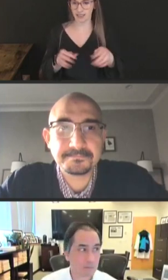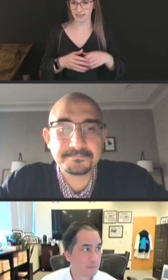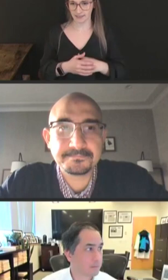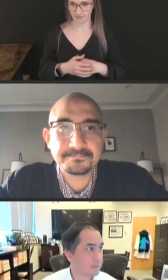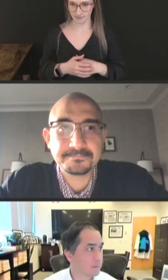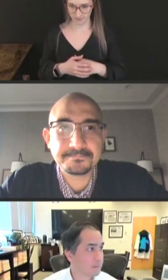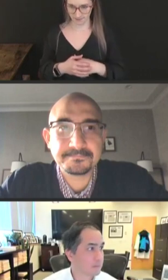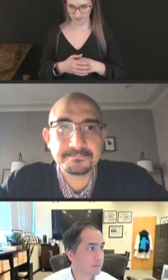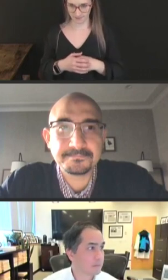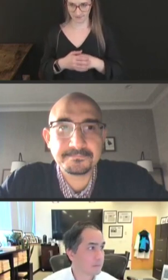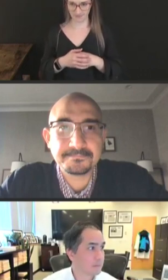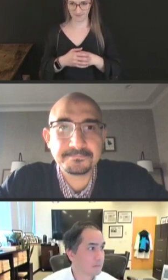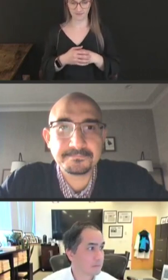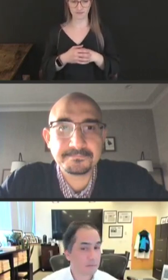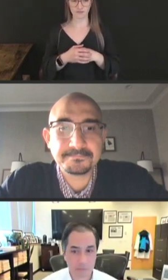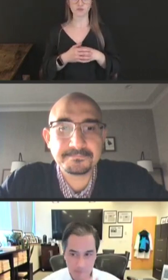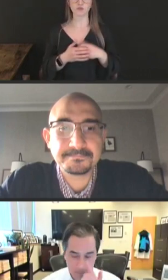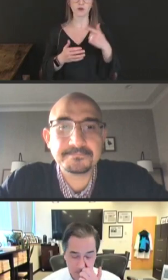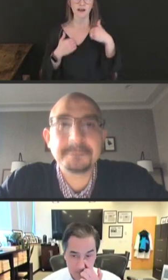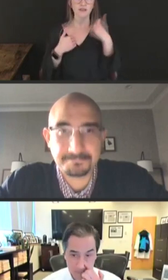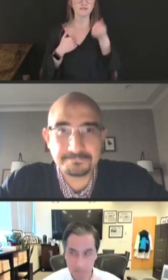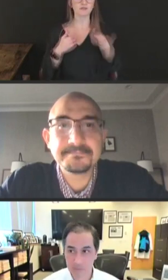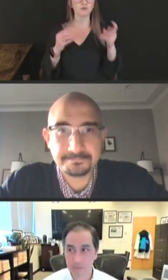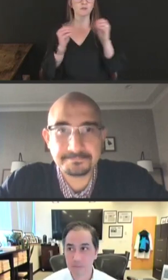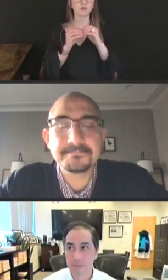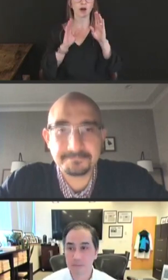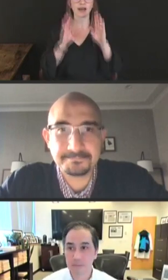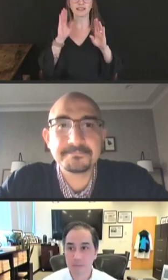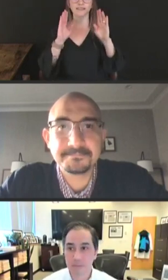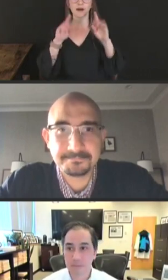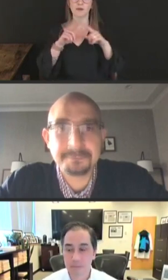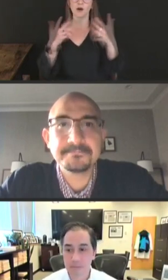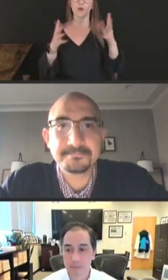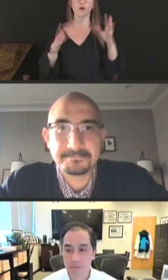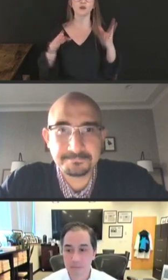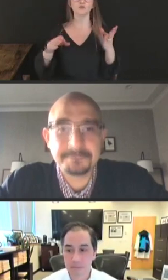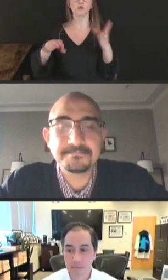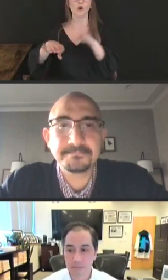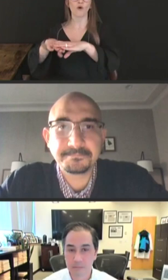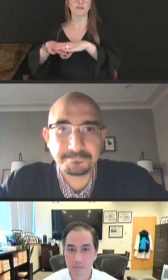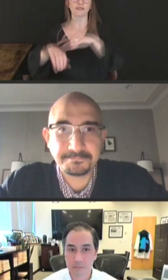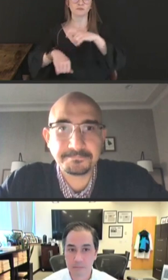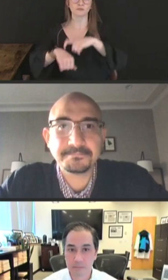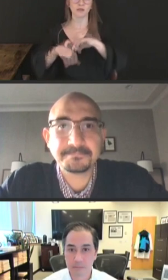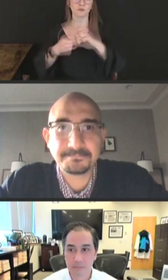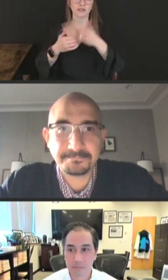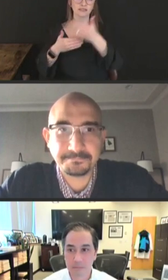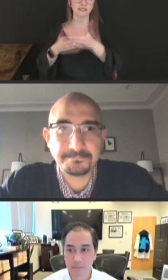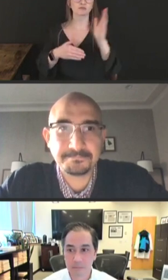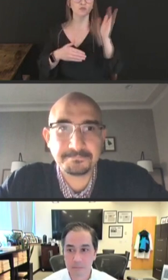that we be brief, so we don't edge too much into our next presentation. Dr. Hana El Sahly?